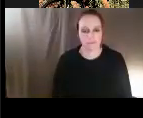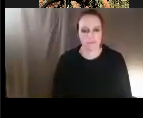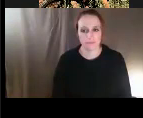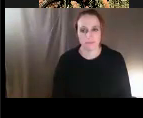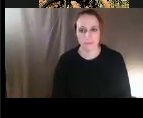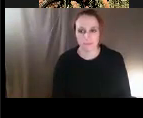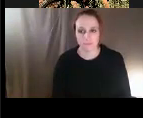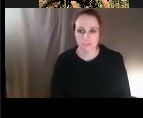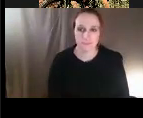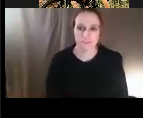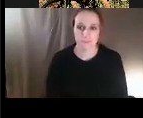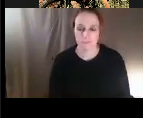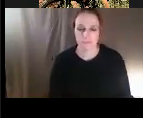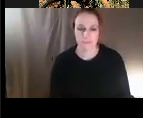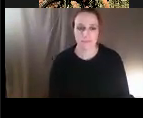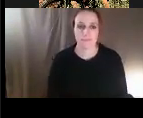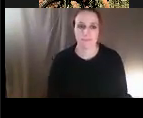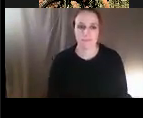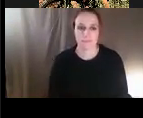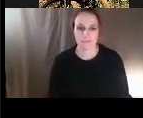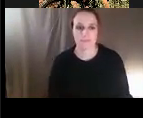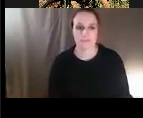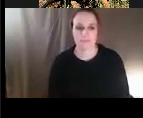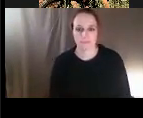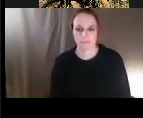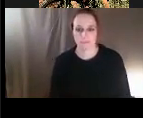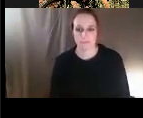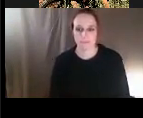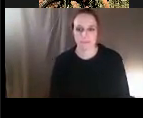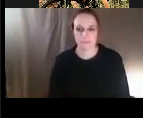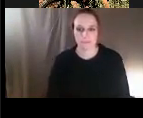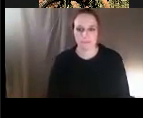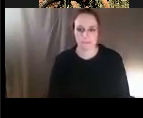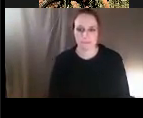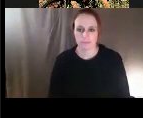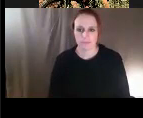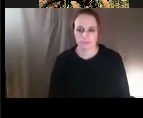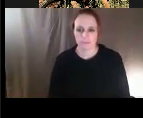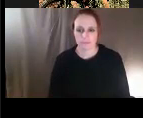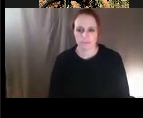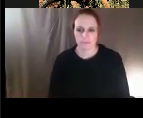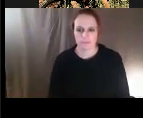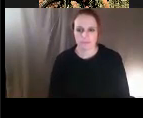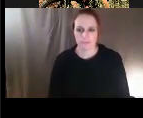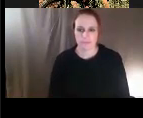interactions, comments, behaviors that communicate some sort of bias towards marginalized groups and